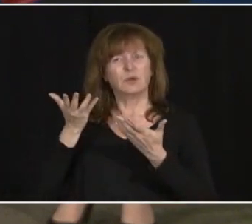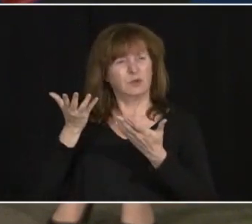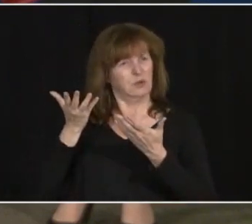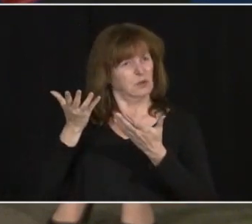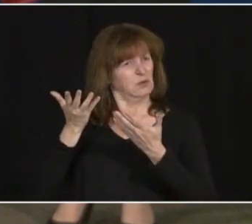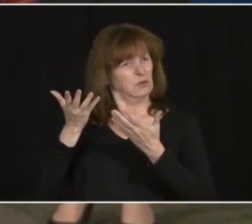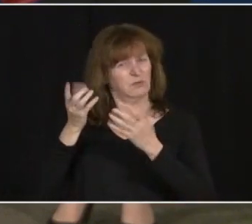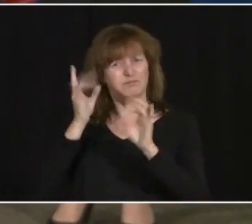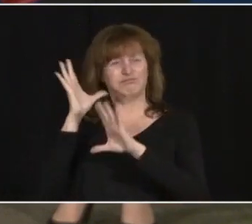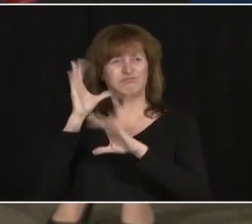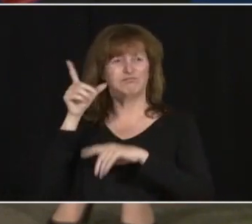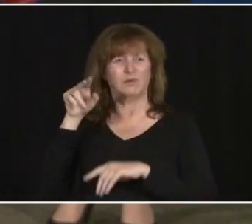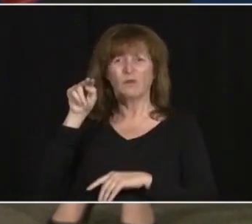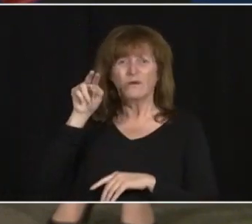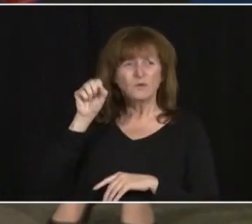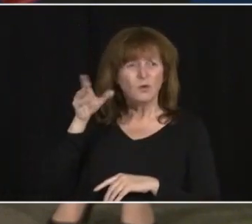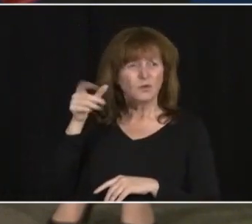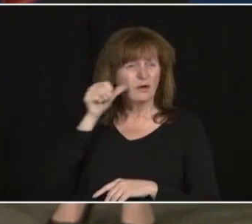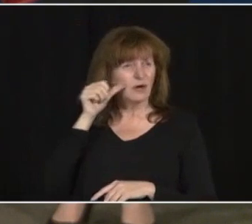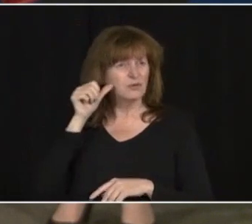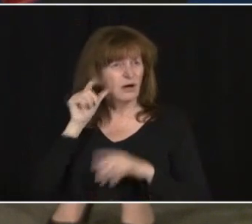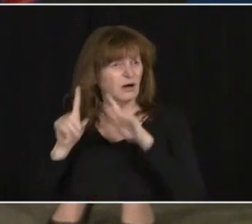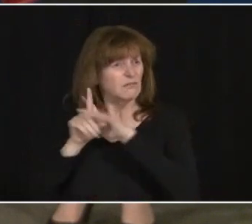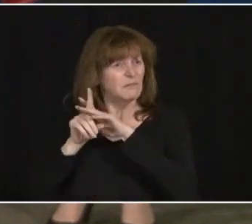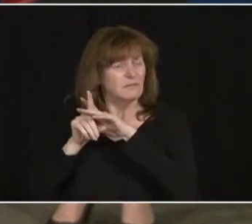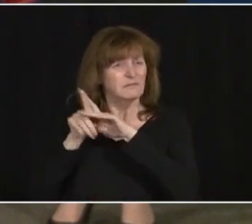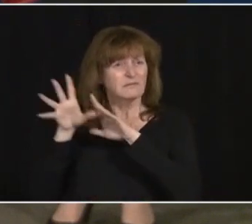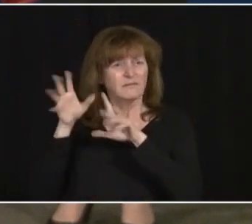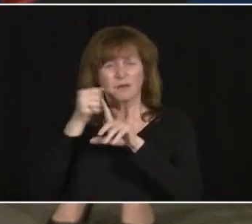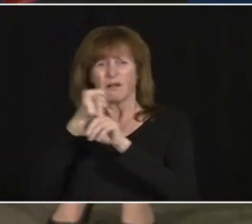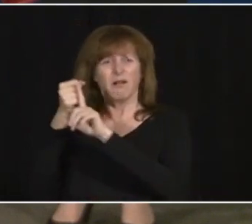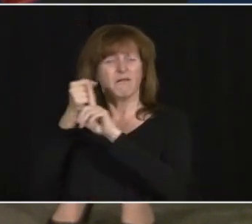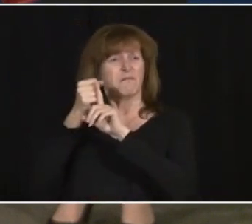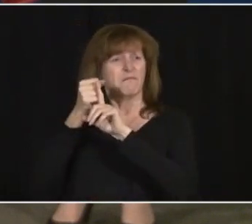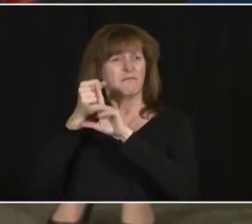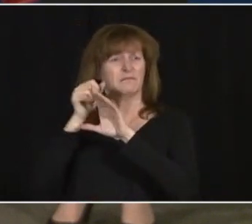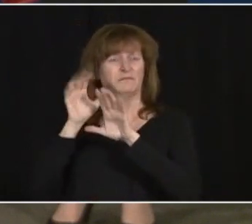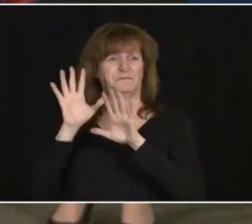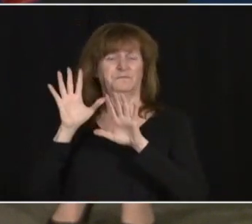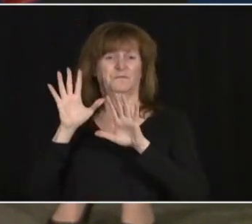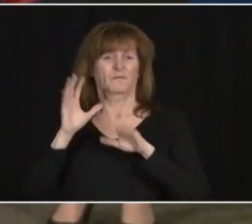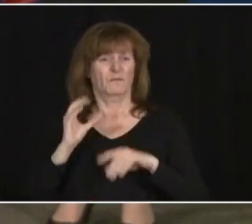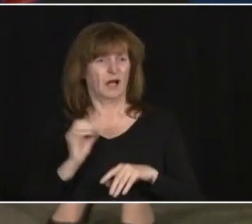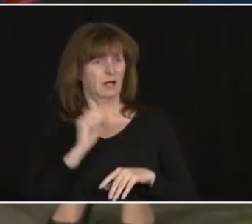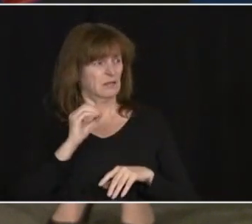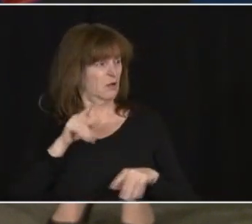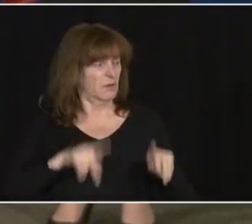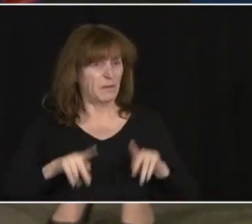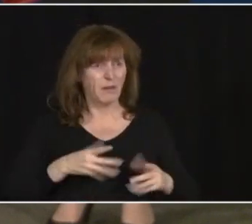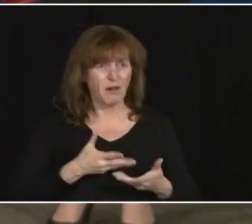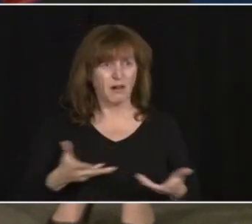The people of Ontario and the entire country are grieving with our friends in Nova Scotia